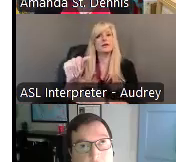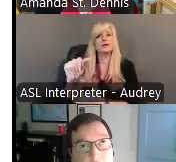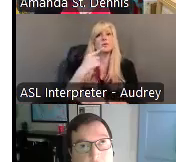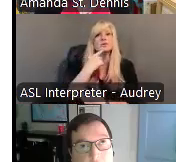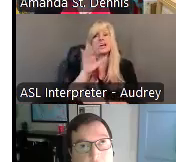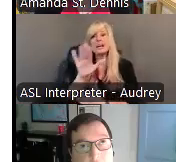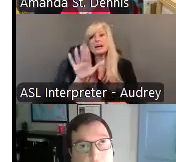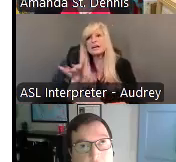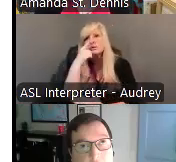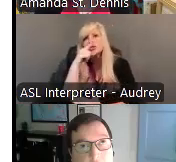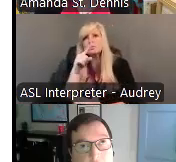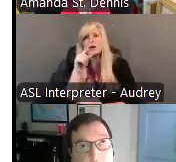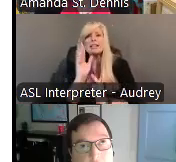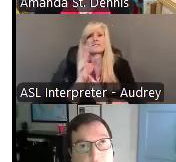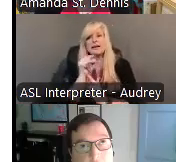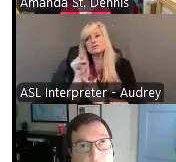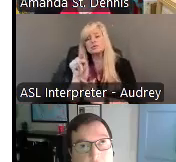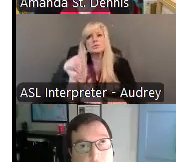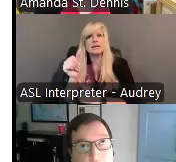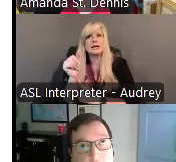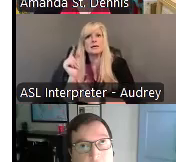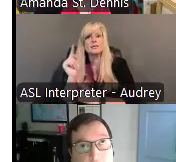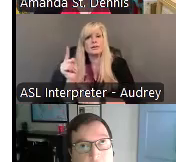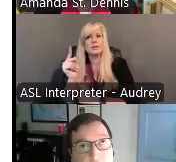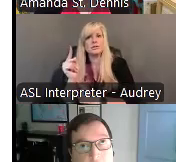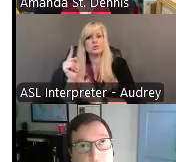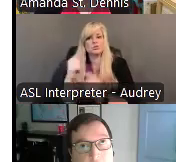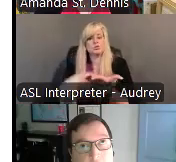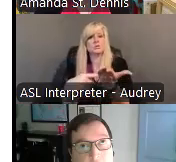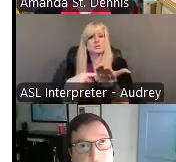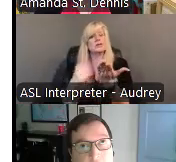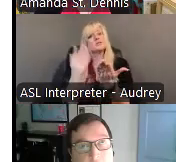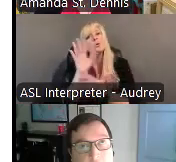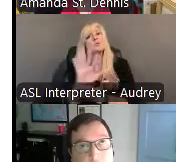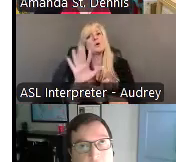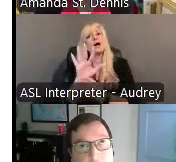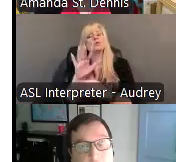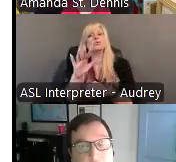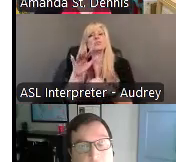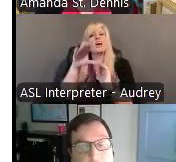minutes. So I often try to have that buffer time of about half an hour to create that space so that